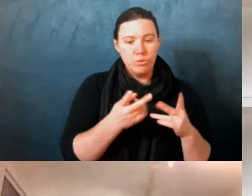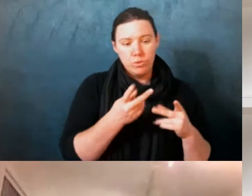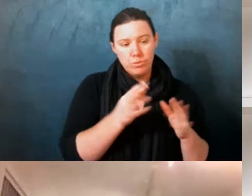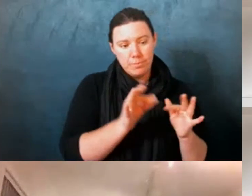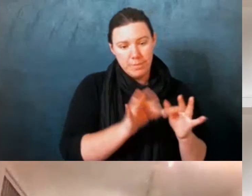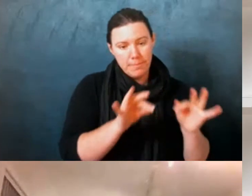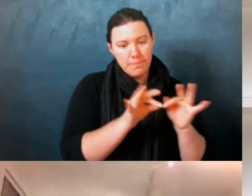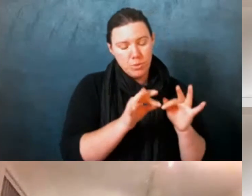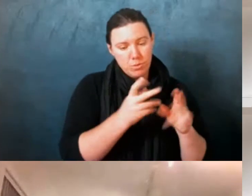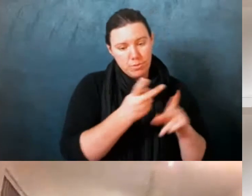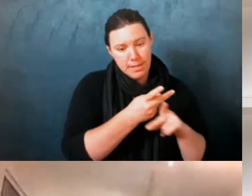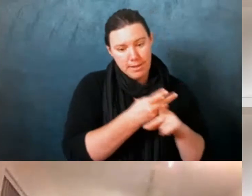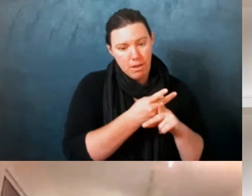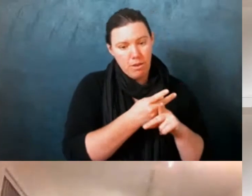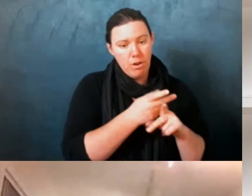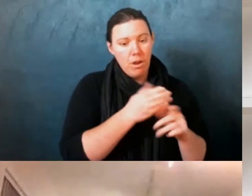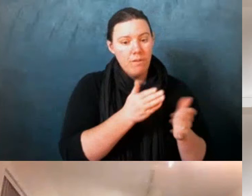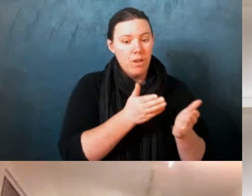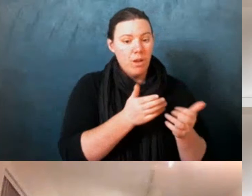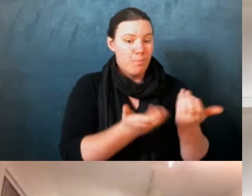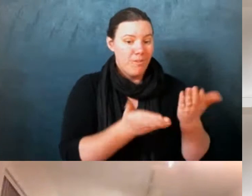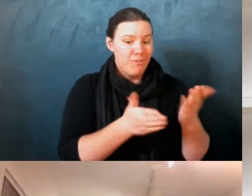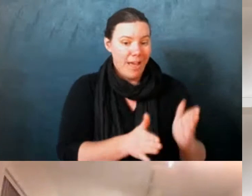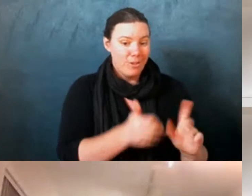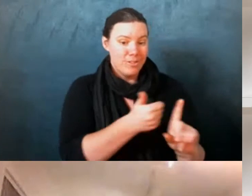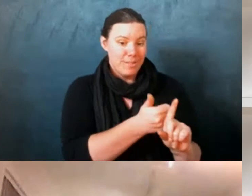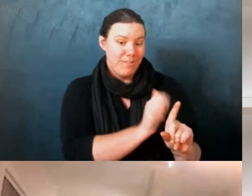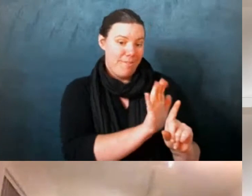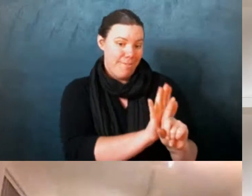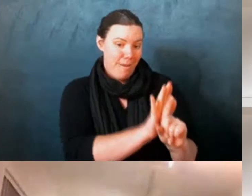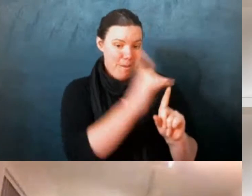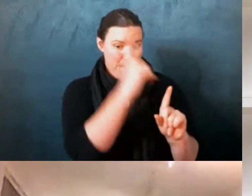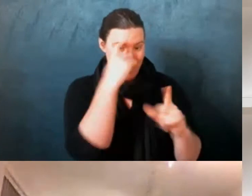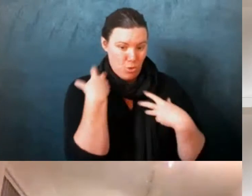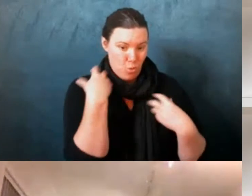and try to, you know, give them education,